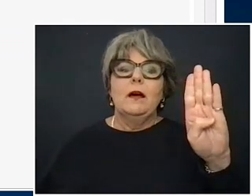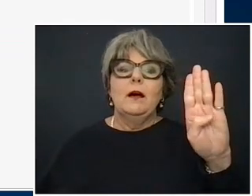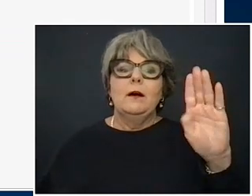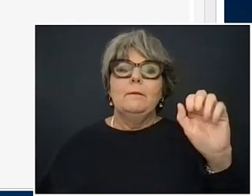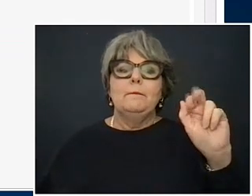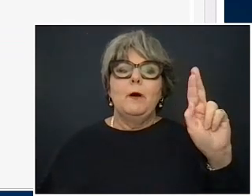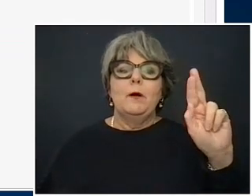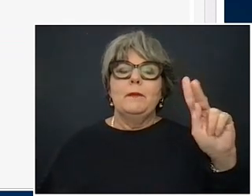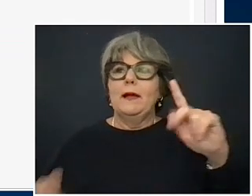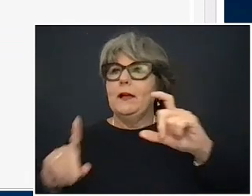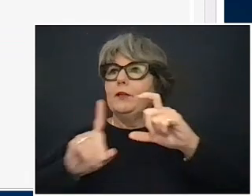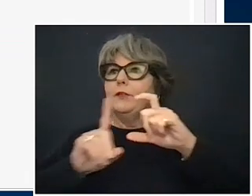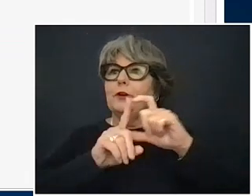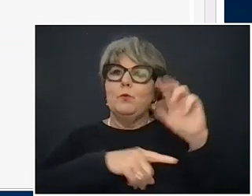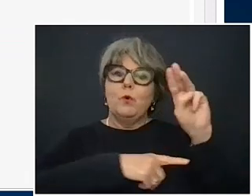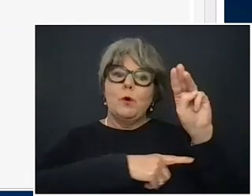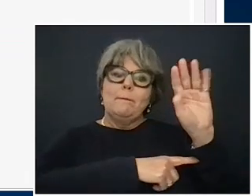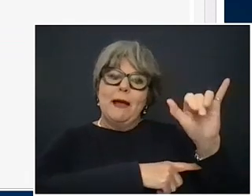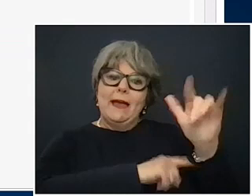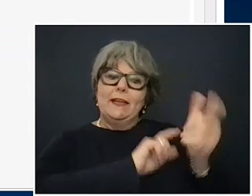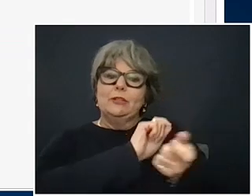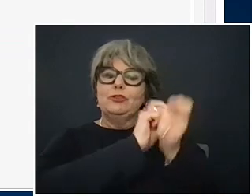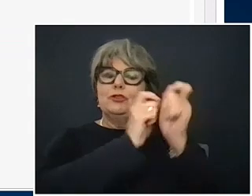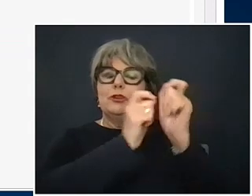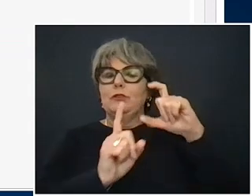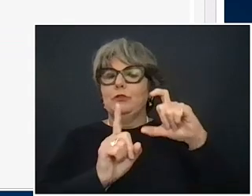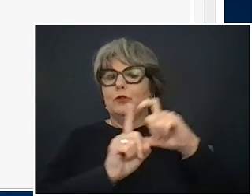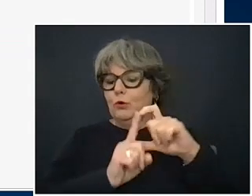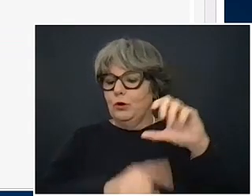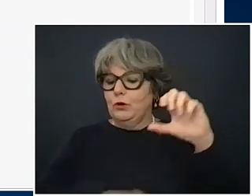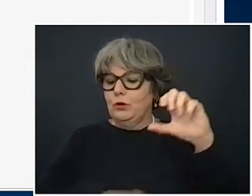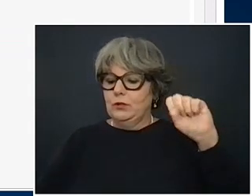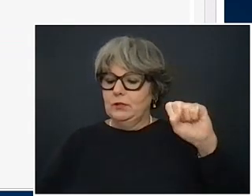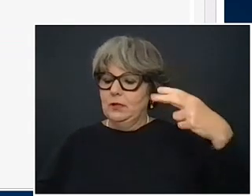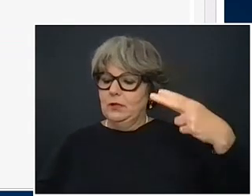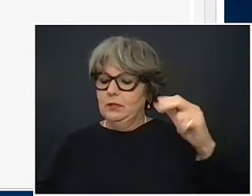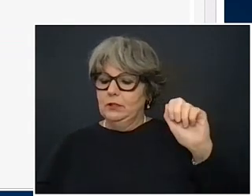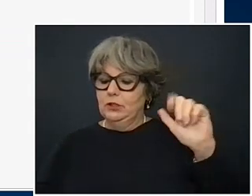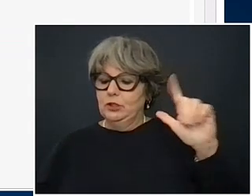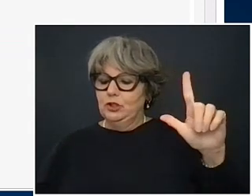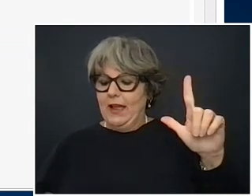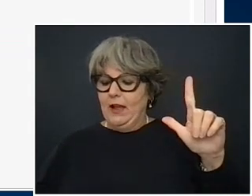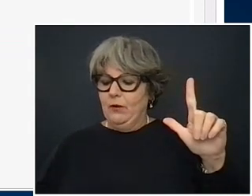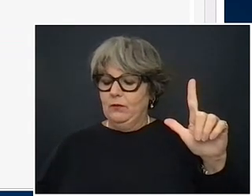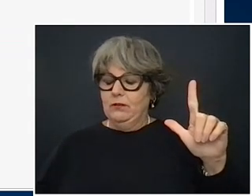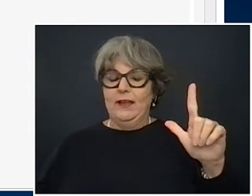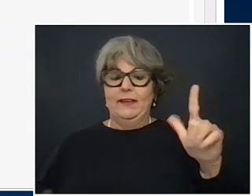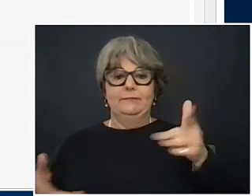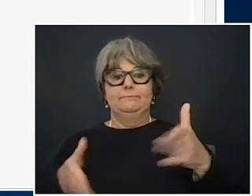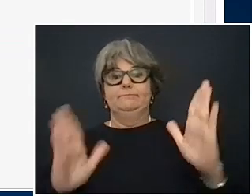It just strikes me as imprudent to give a blank check to somebody who has never done